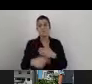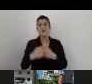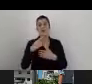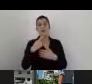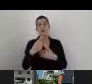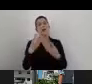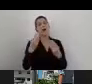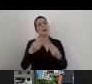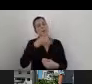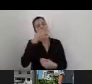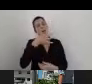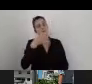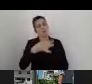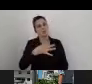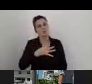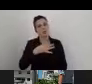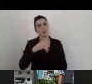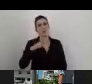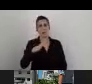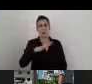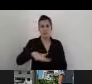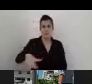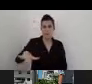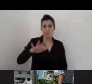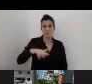nationally and also internationally, maintenance.